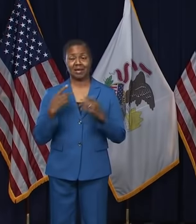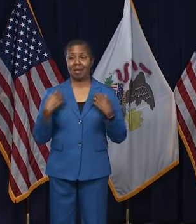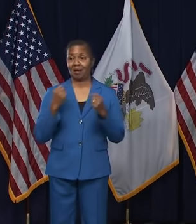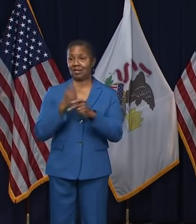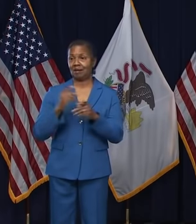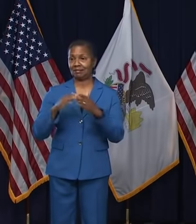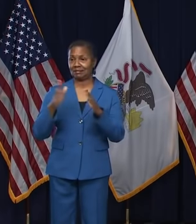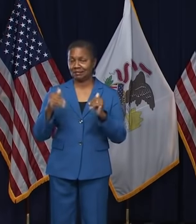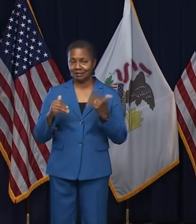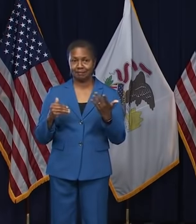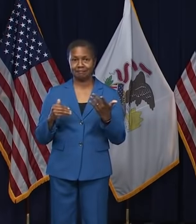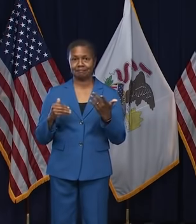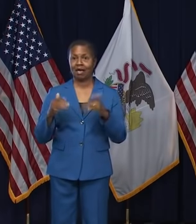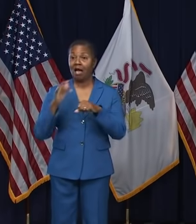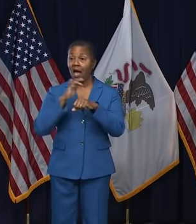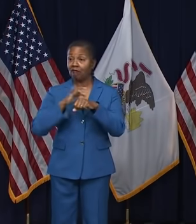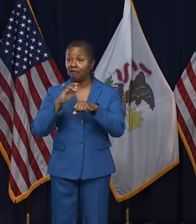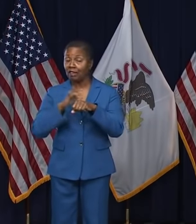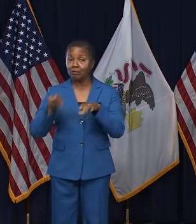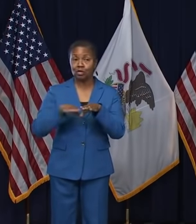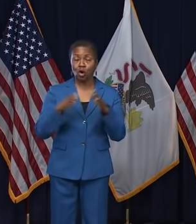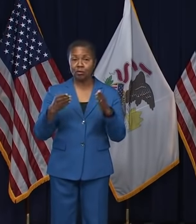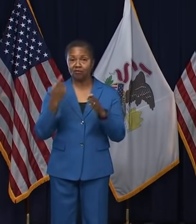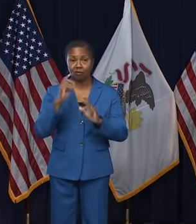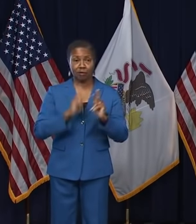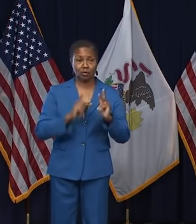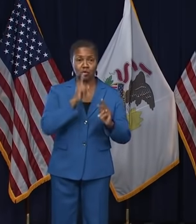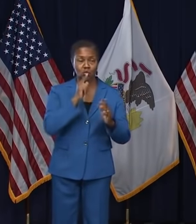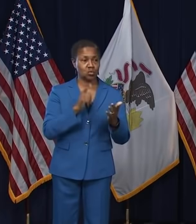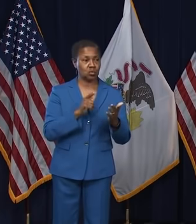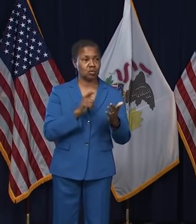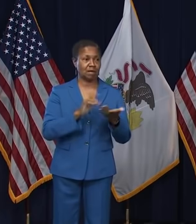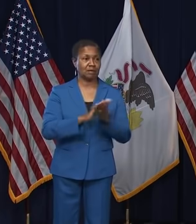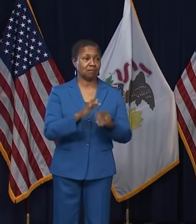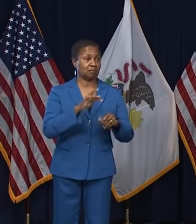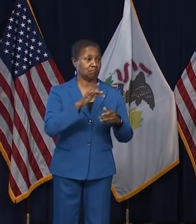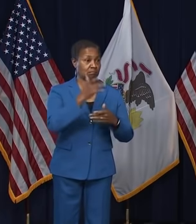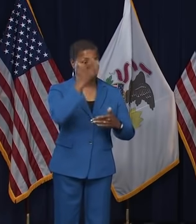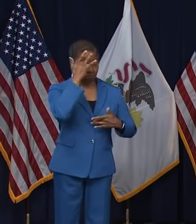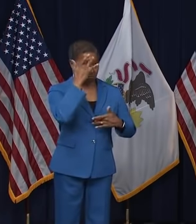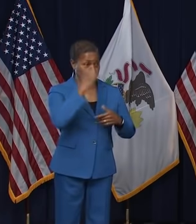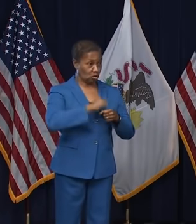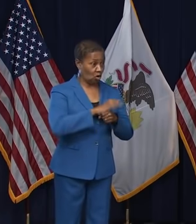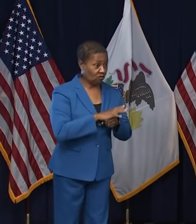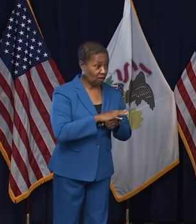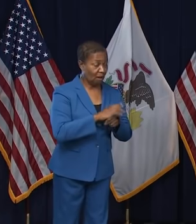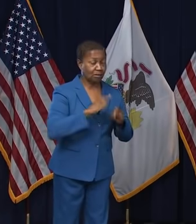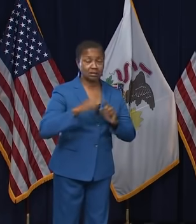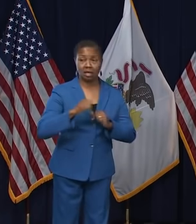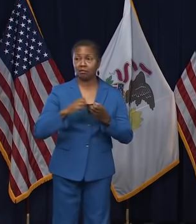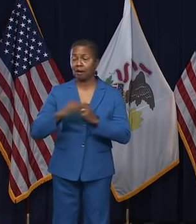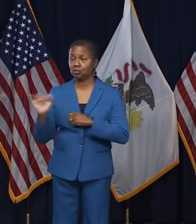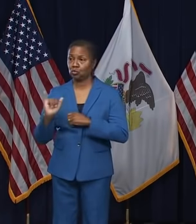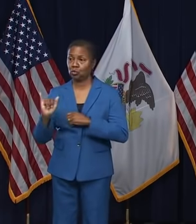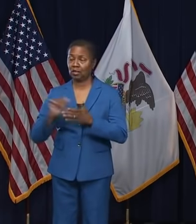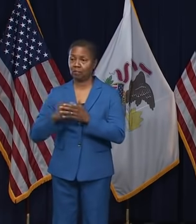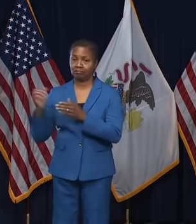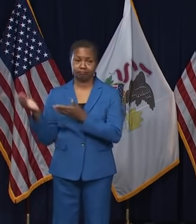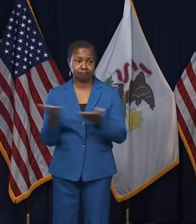number one concern is right now keeping our health care system